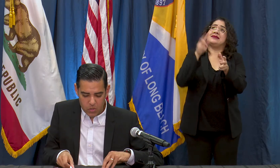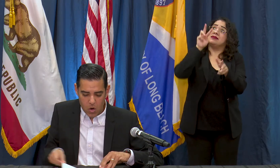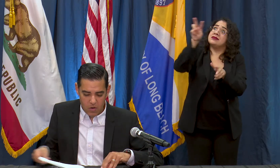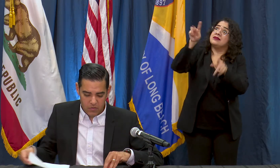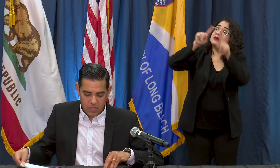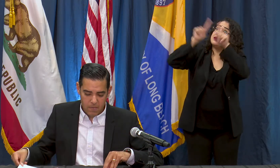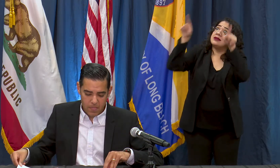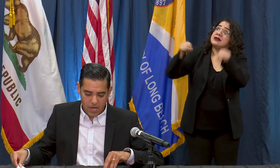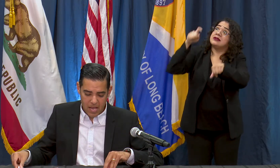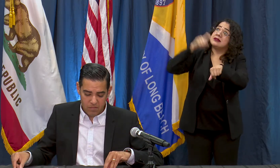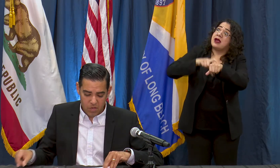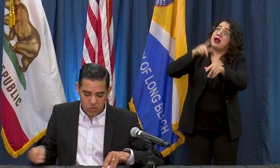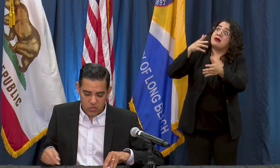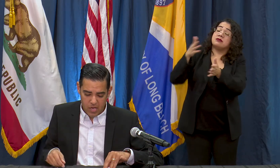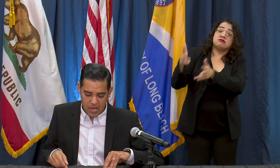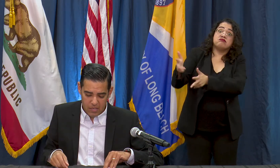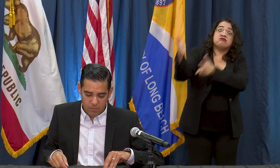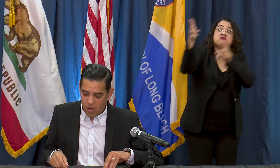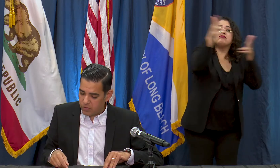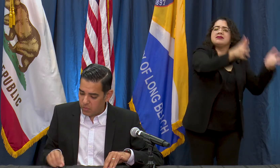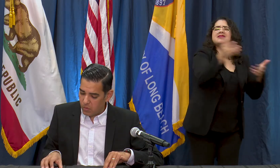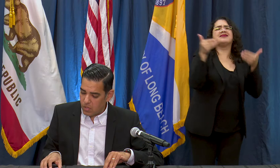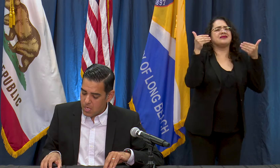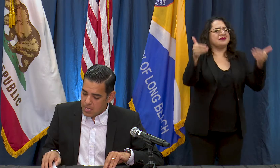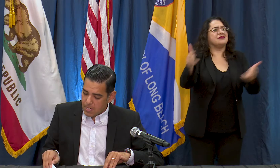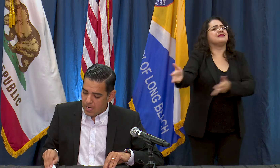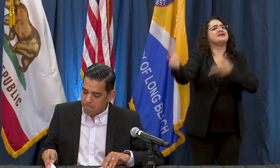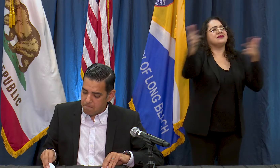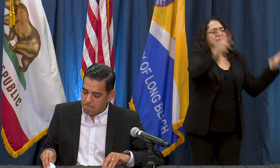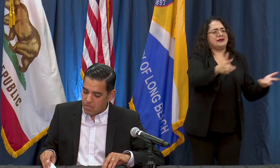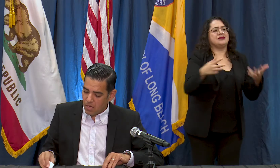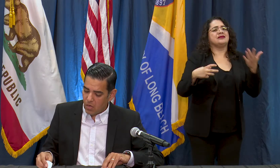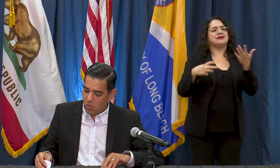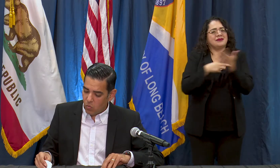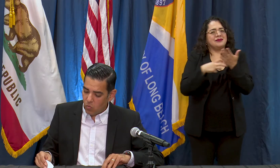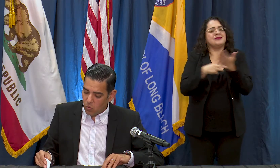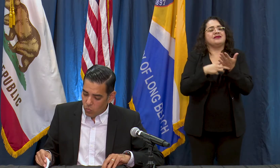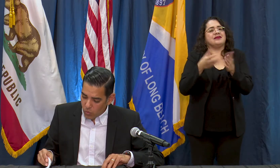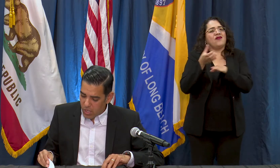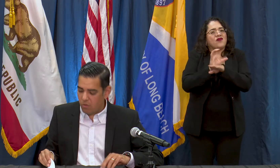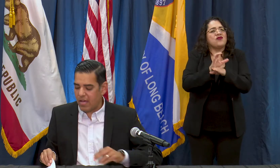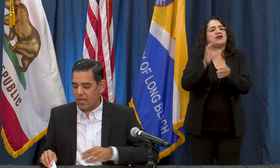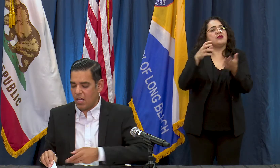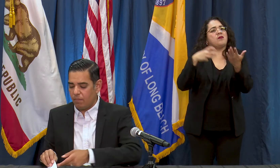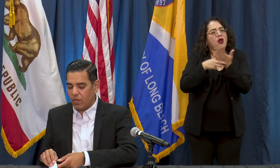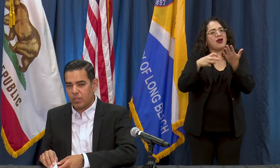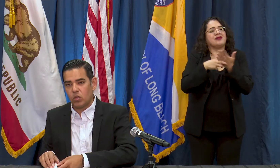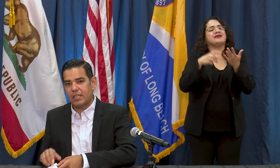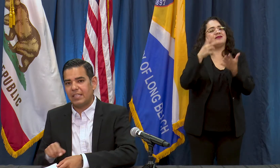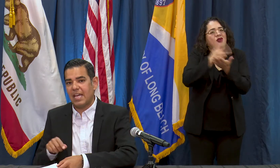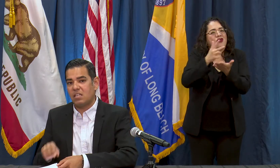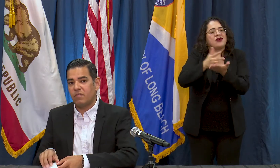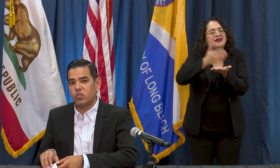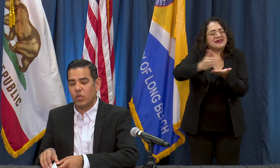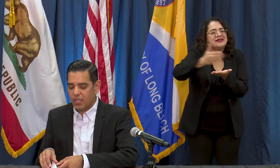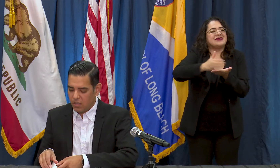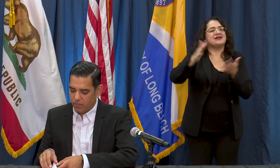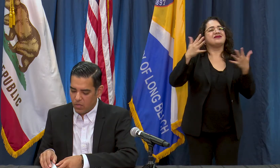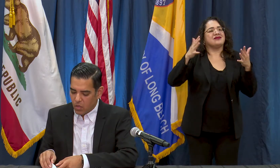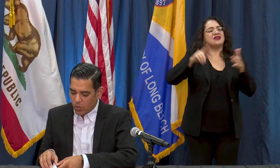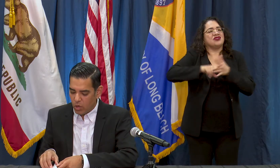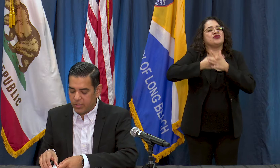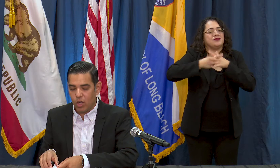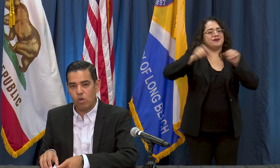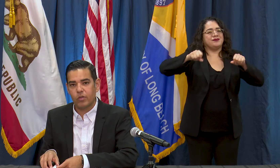cars as much as possible. We know that at the end of this week we hope to go over